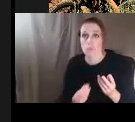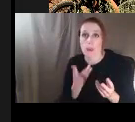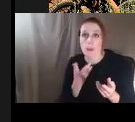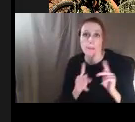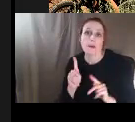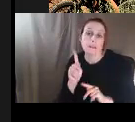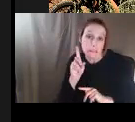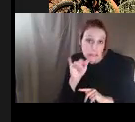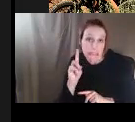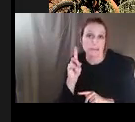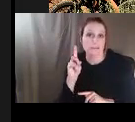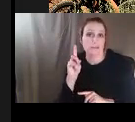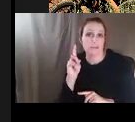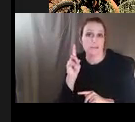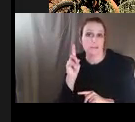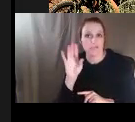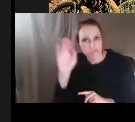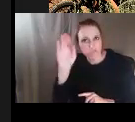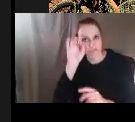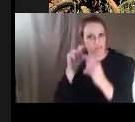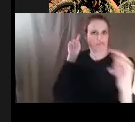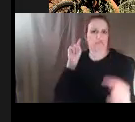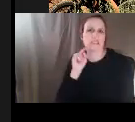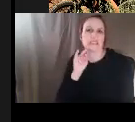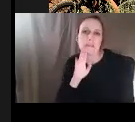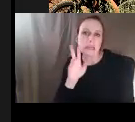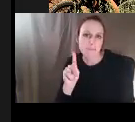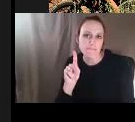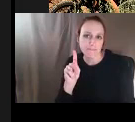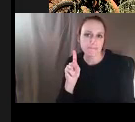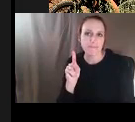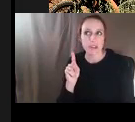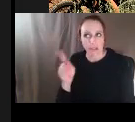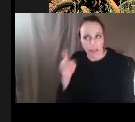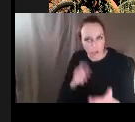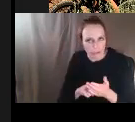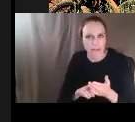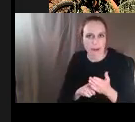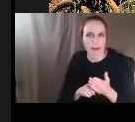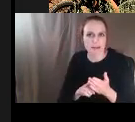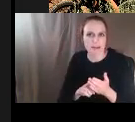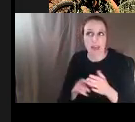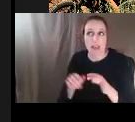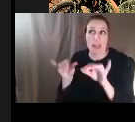I think there were more white people recognizing that, "Yeah, you're right. Systemic racism exists and we've got to do something